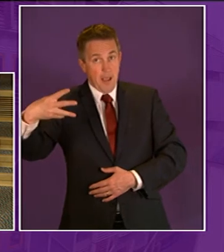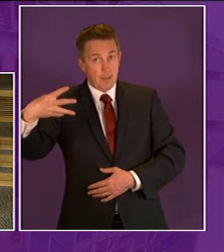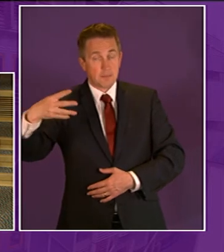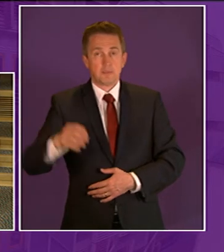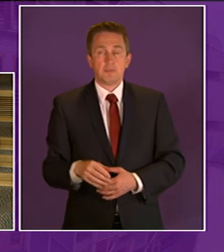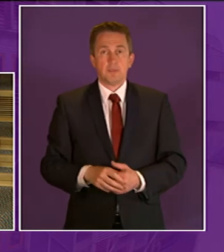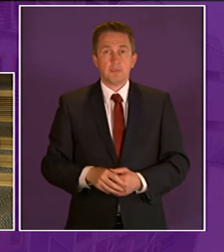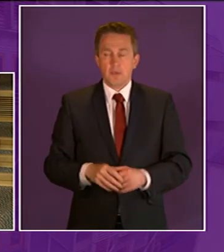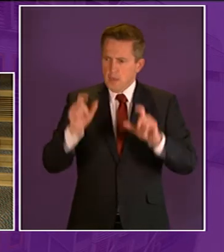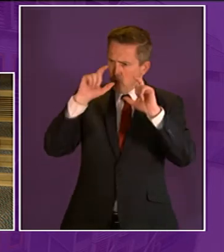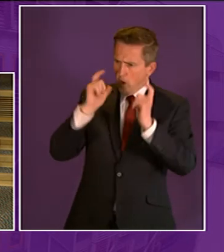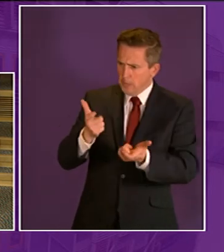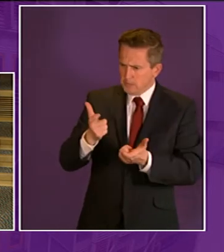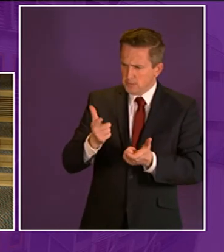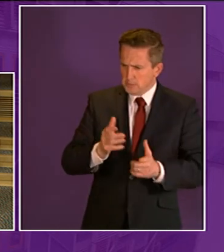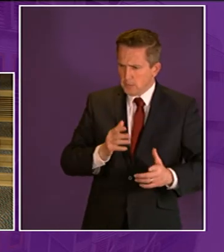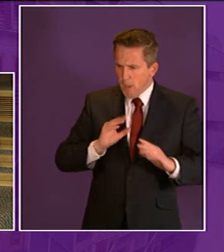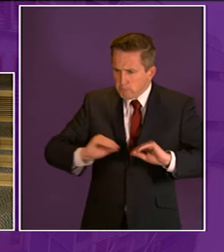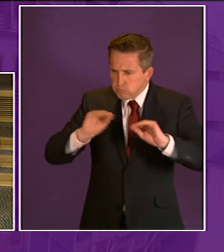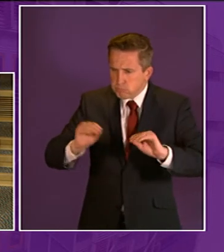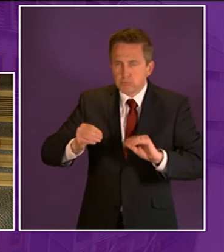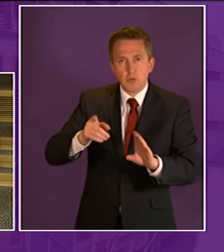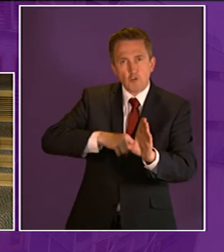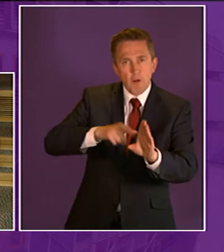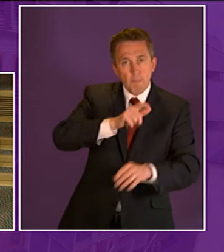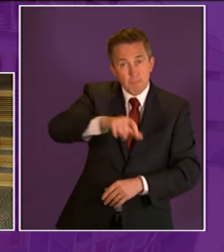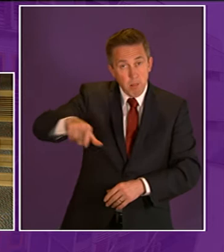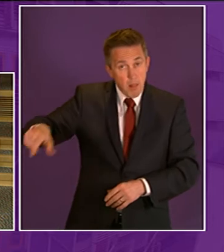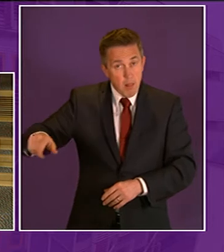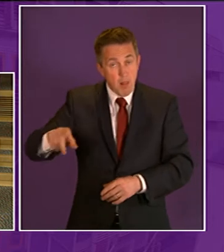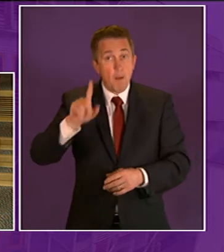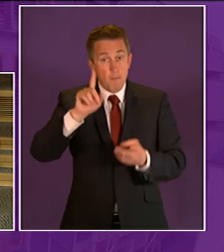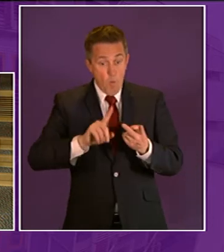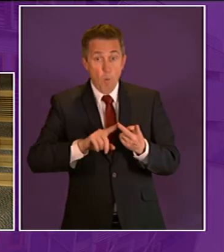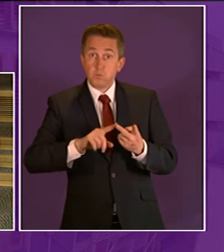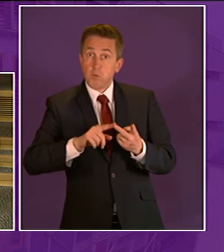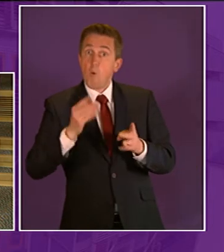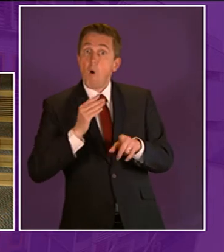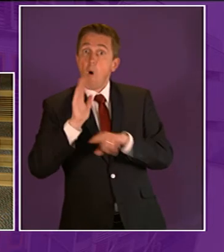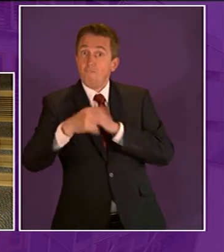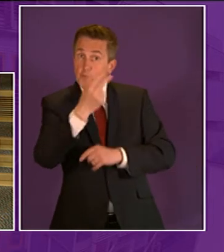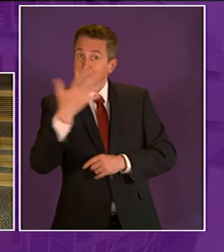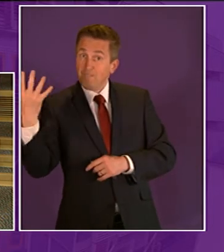Colleges are not just delivering for young people. Under this Government, the number of full-time students aged 25 and over has increased by